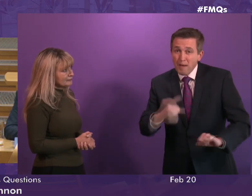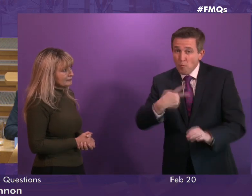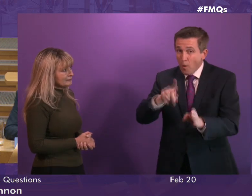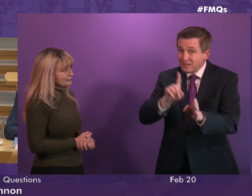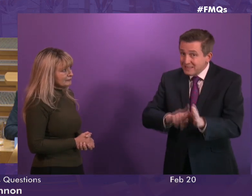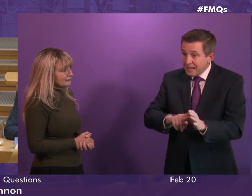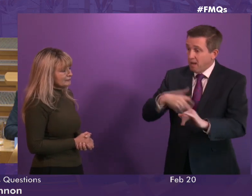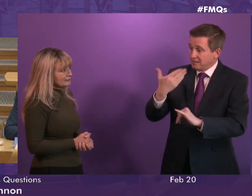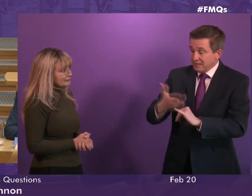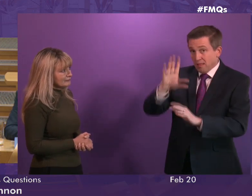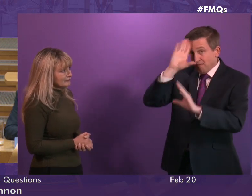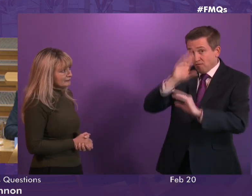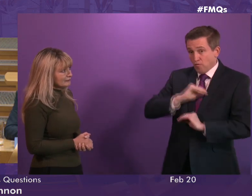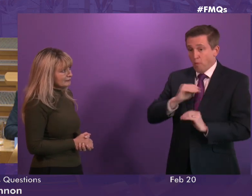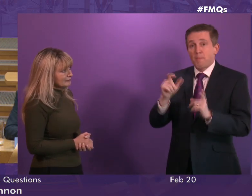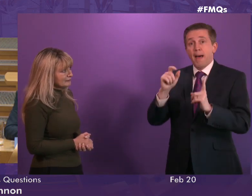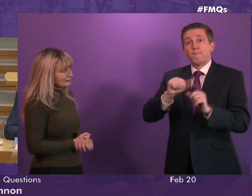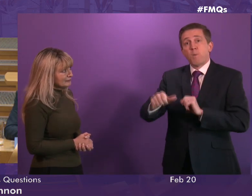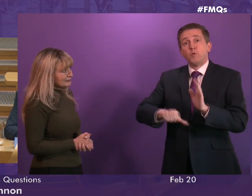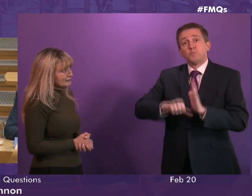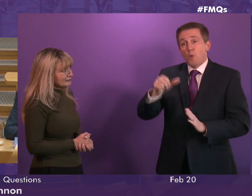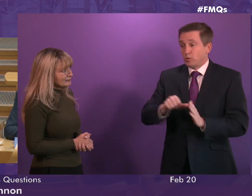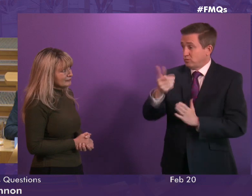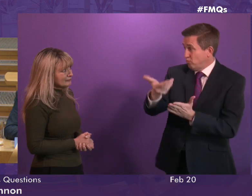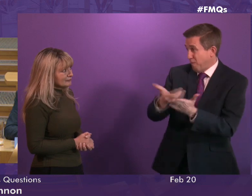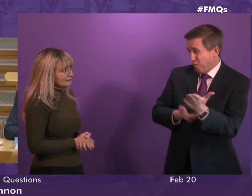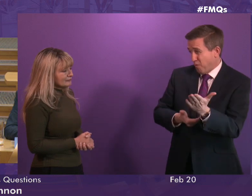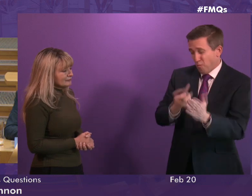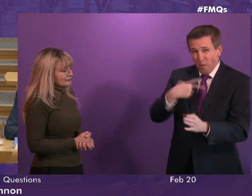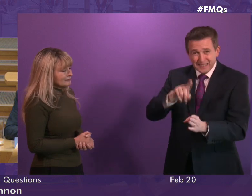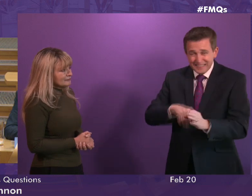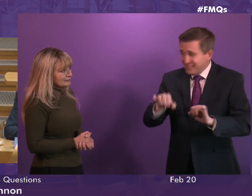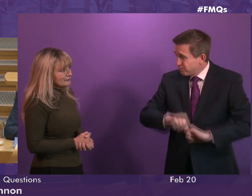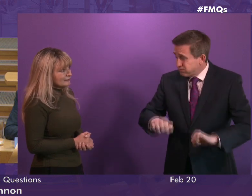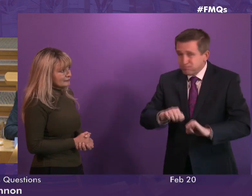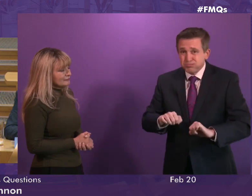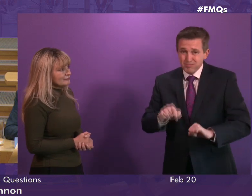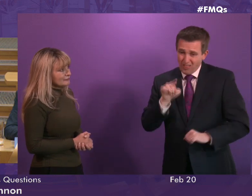receive a final post-mortem report. Those families are living with the trauma of a sudden